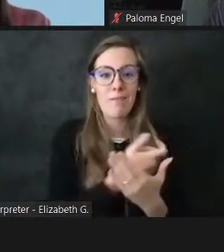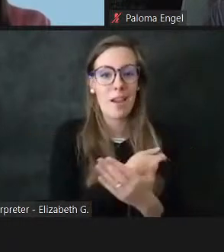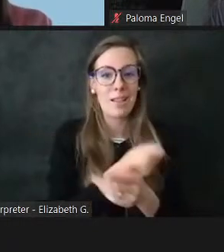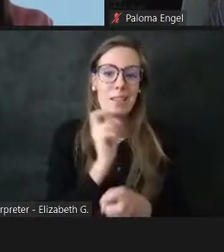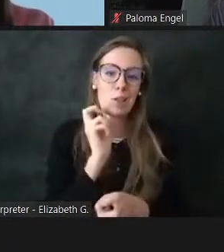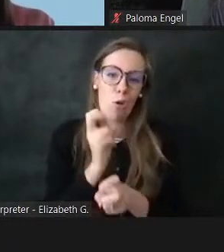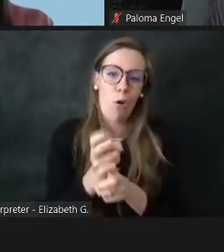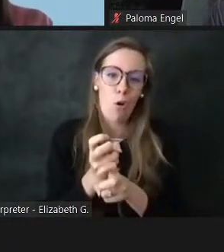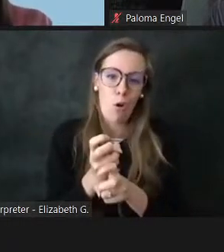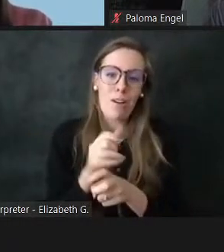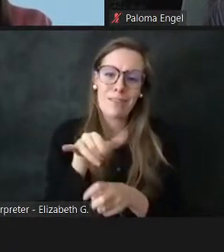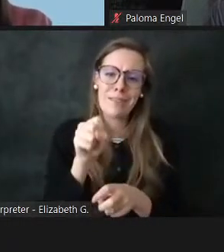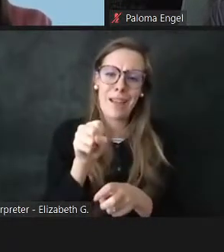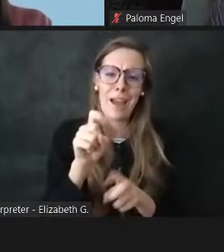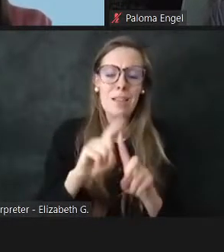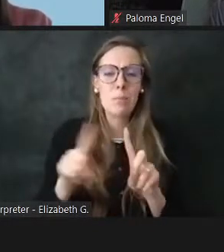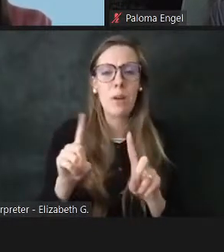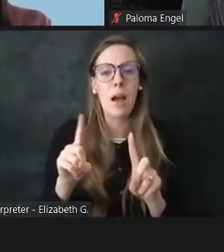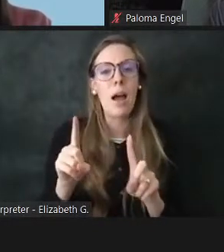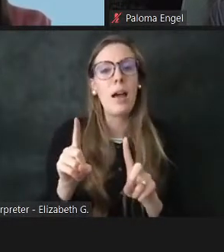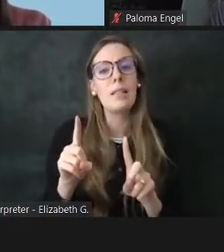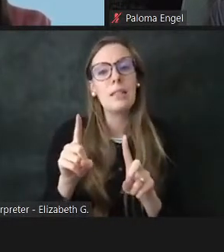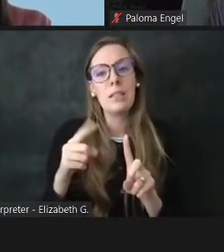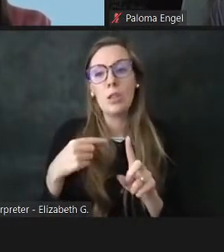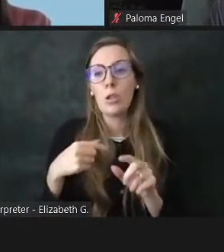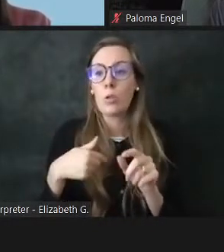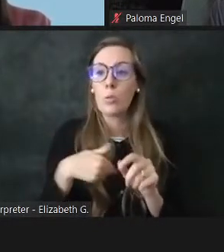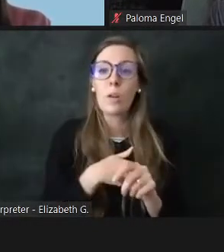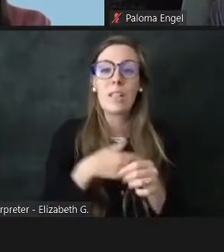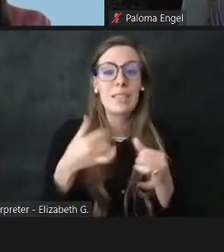But even though we keep using their clinics and events and